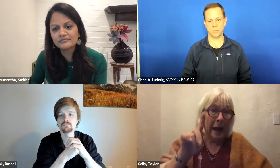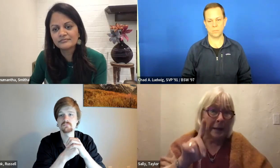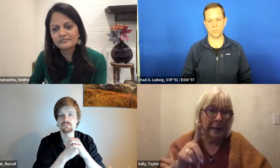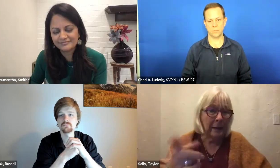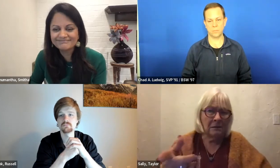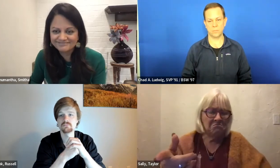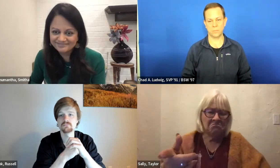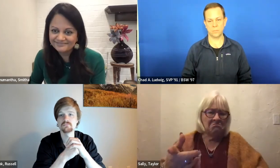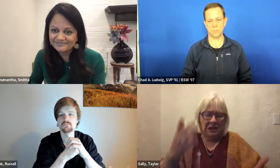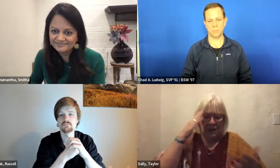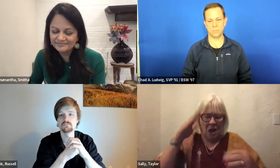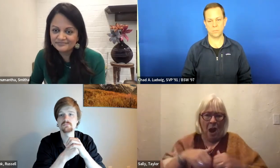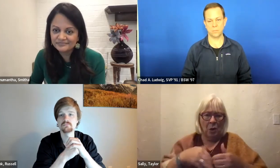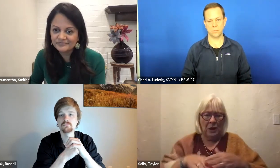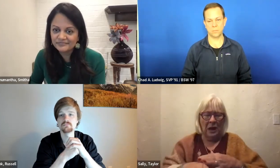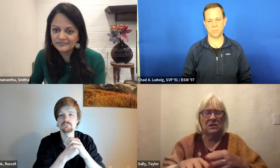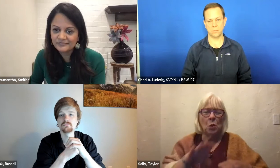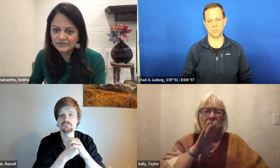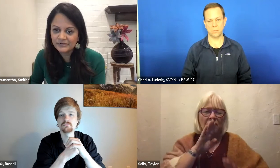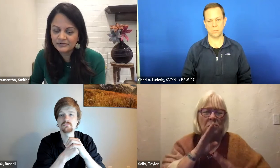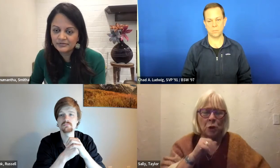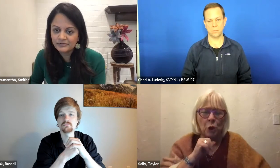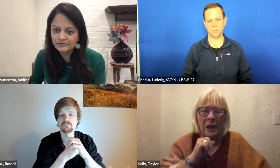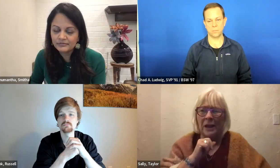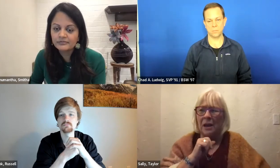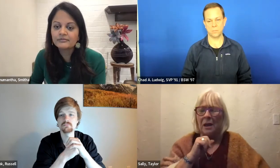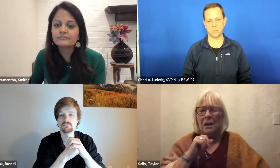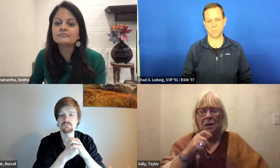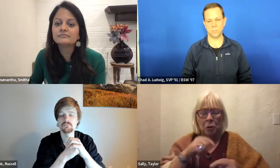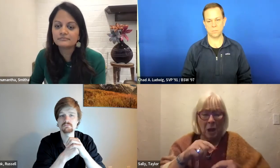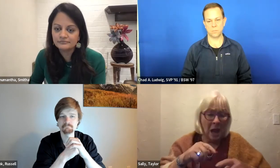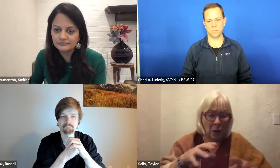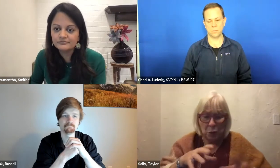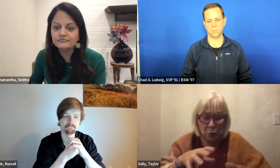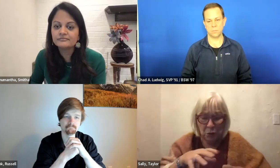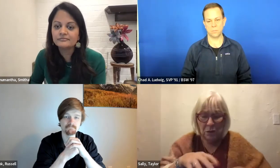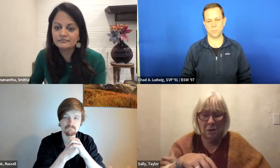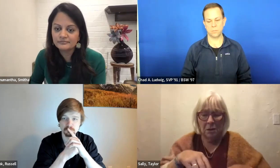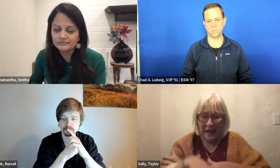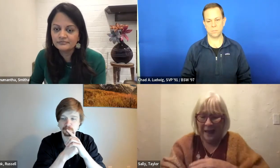and, again, he taught computer classes at NTID-- and he couldn't even get in his computer.